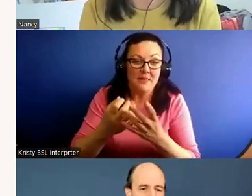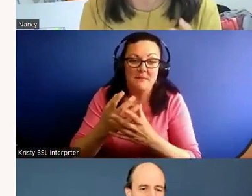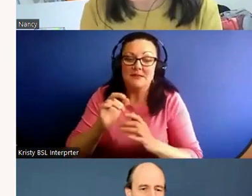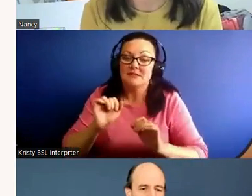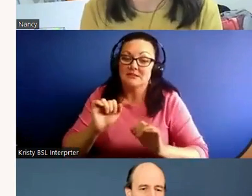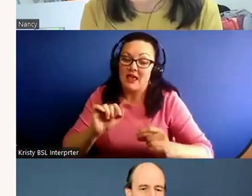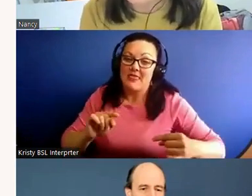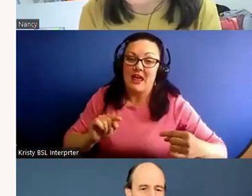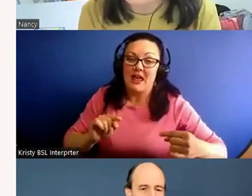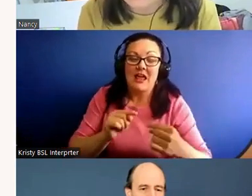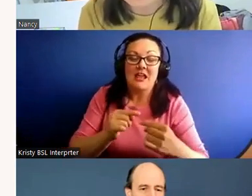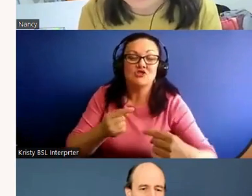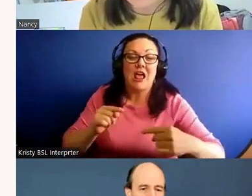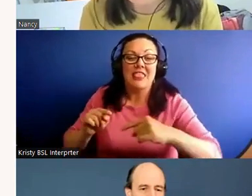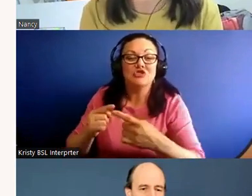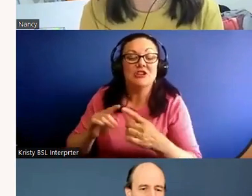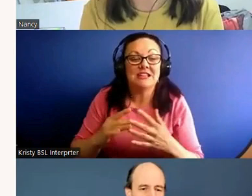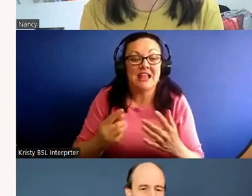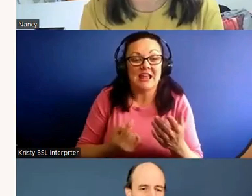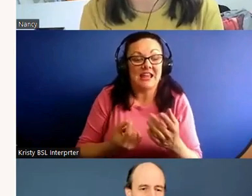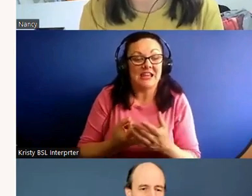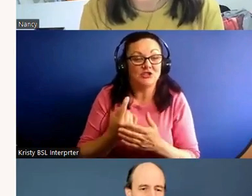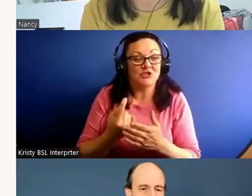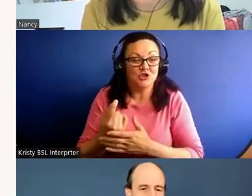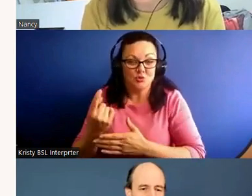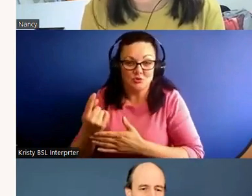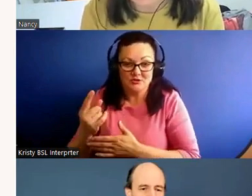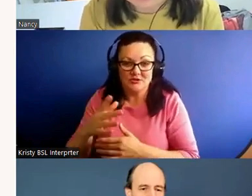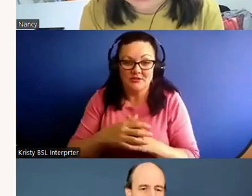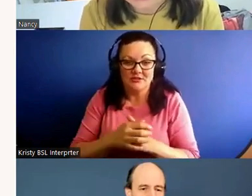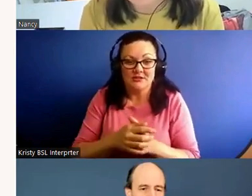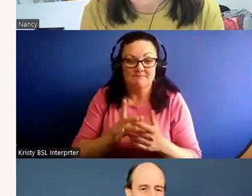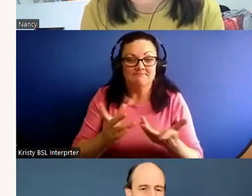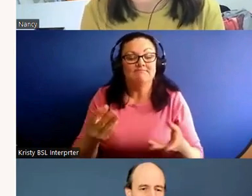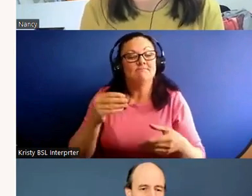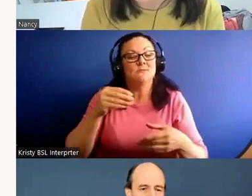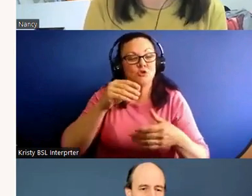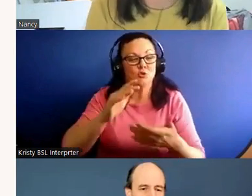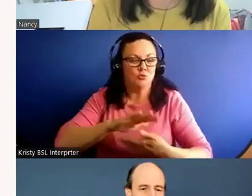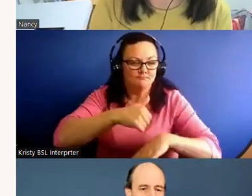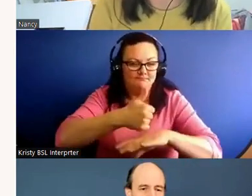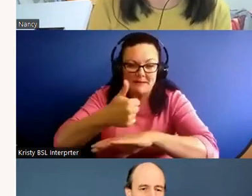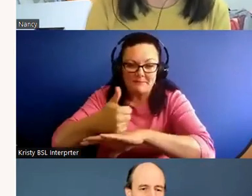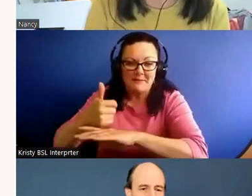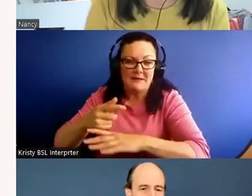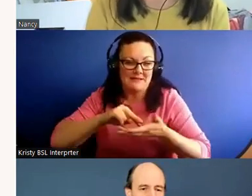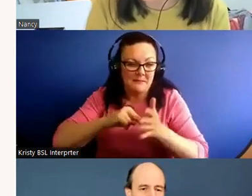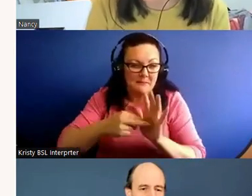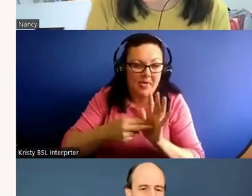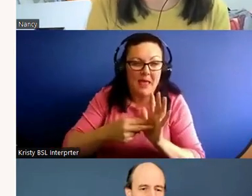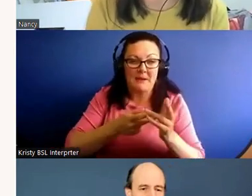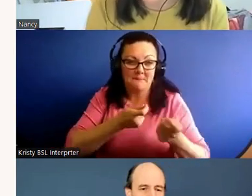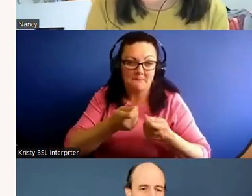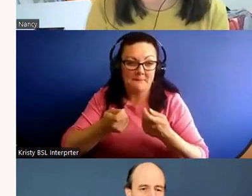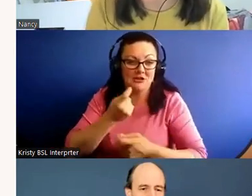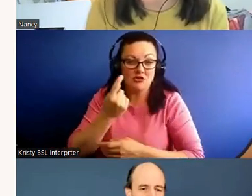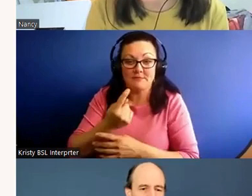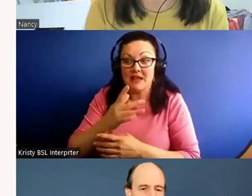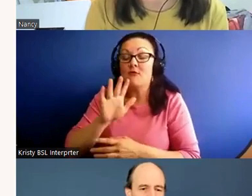through activities they planned, implement and managed themselves. It also means supporting them in active